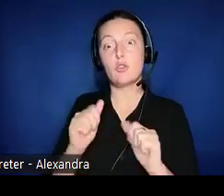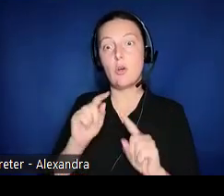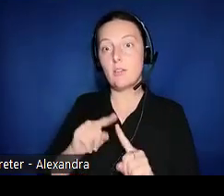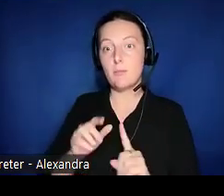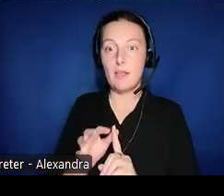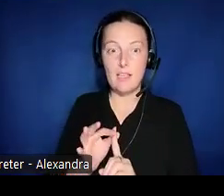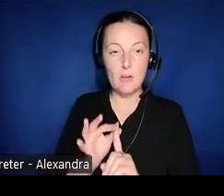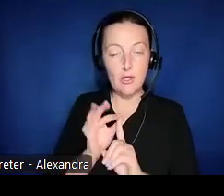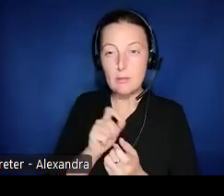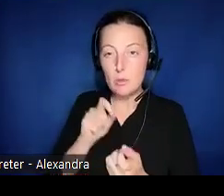George